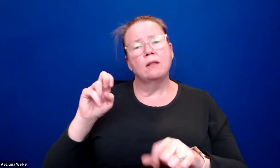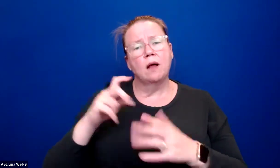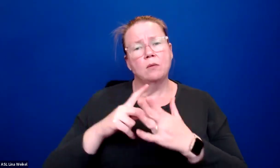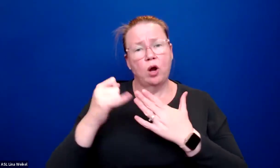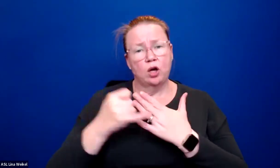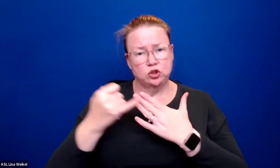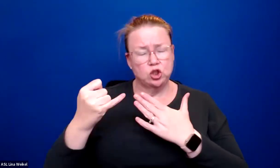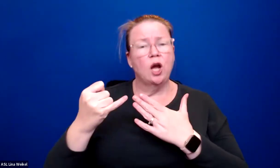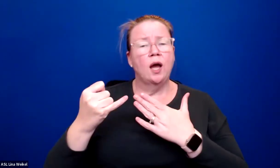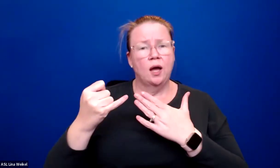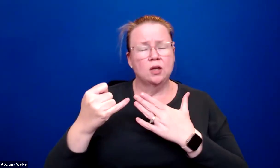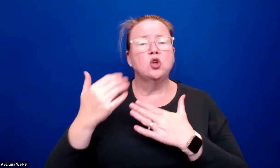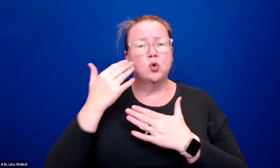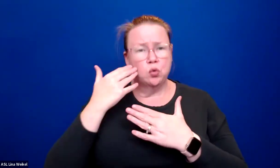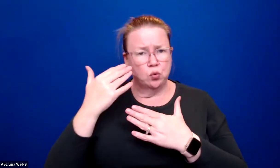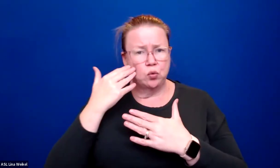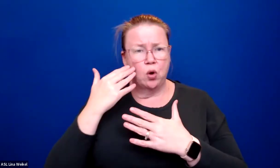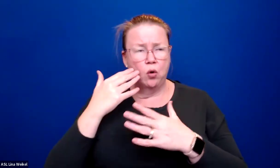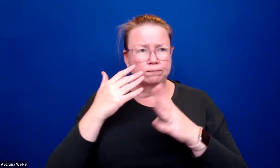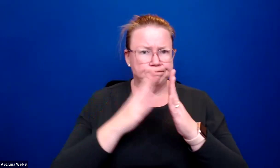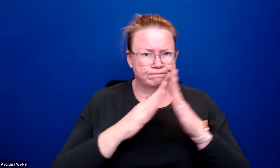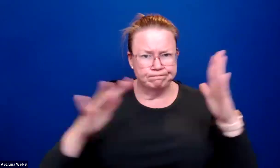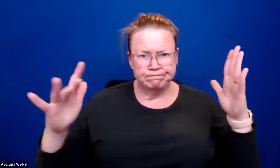Elissa w/ APRIL: kind of traversing the entirety of the country.